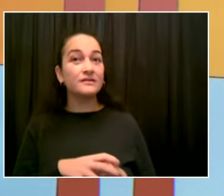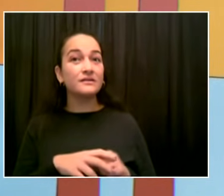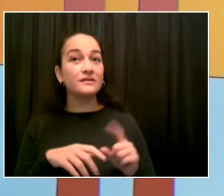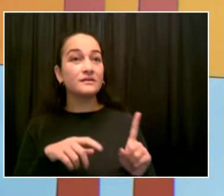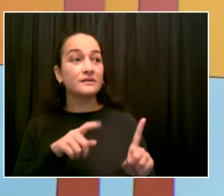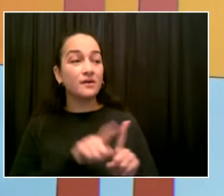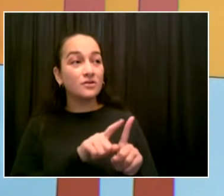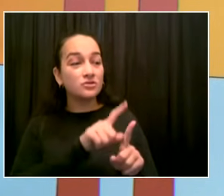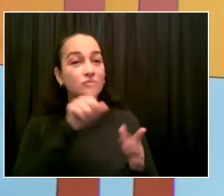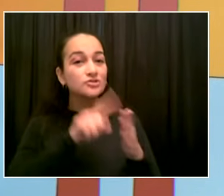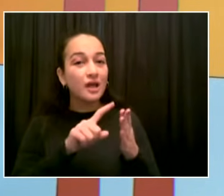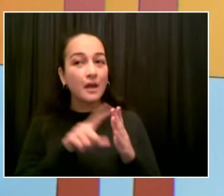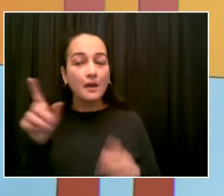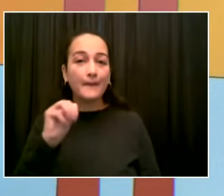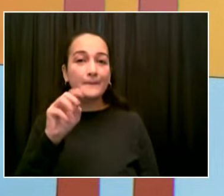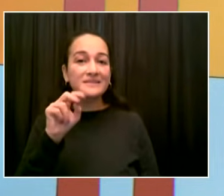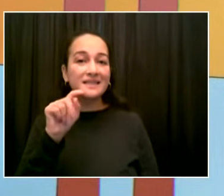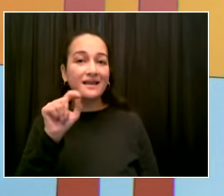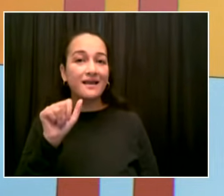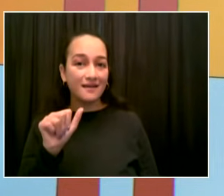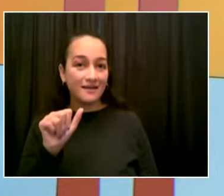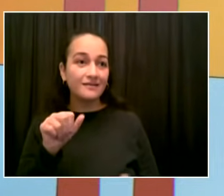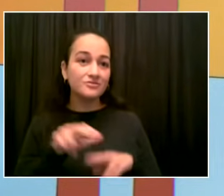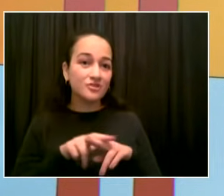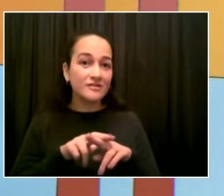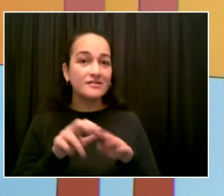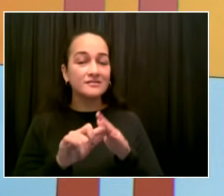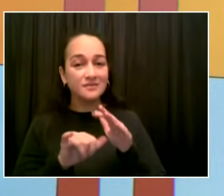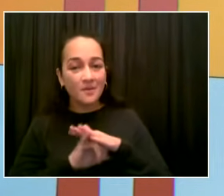COMMENTING AT ALL? ■>> YEAH, I ABSOLUTELY